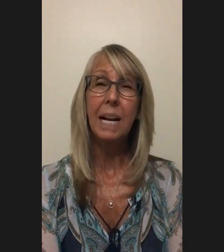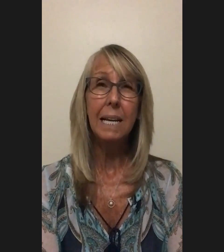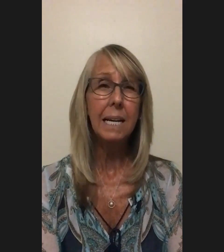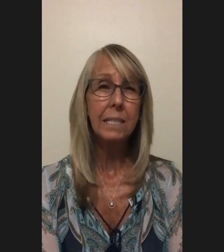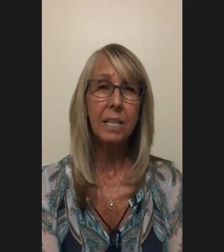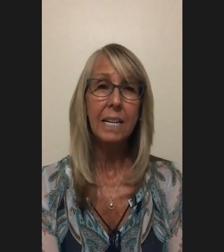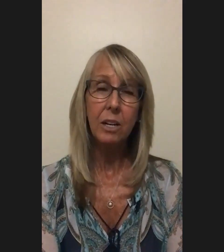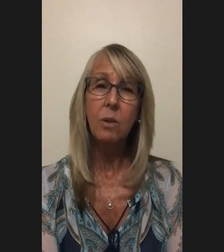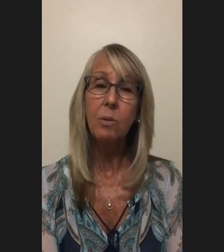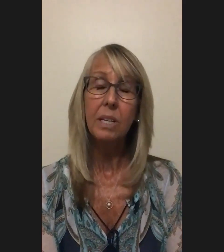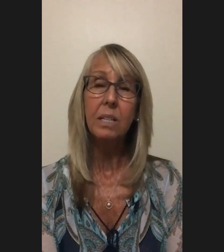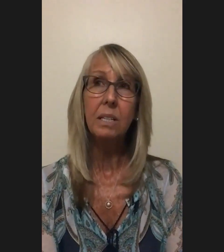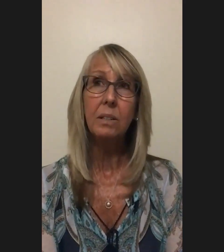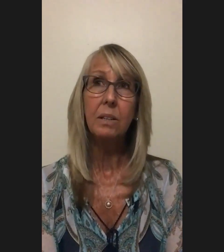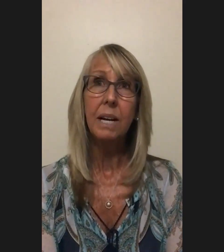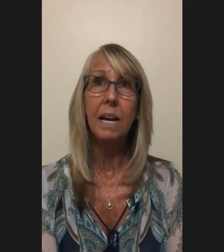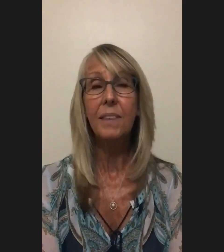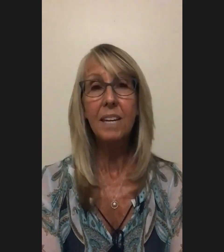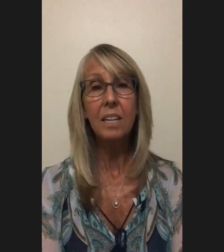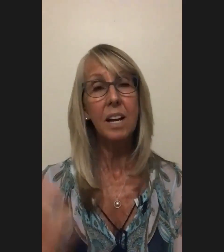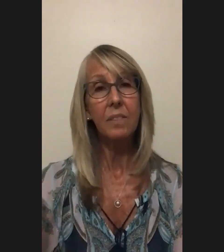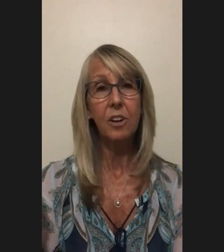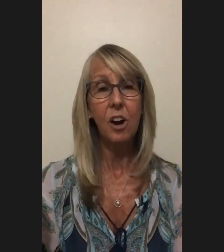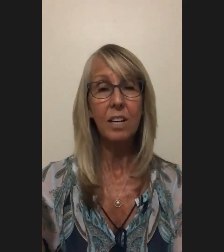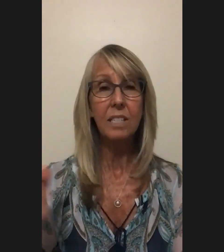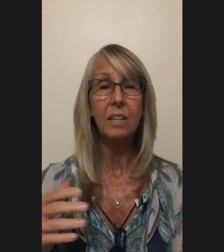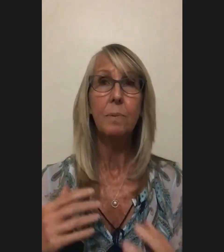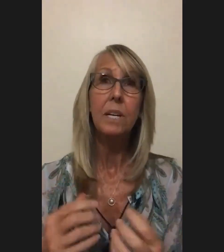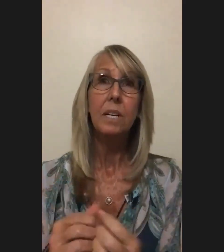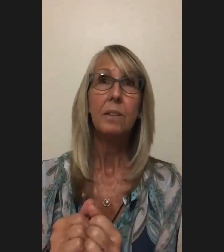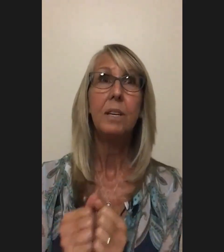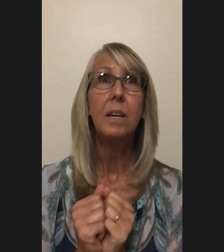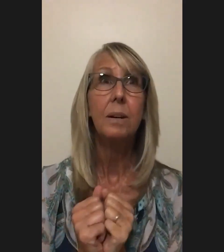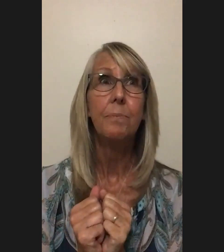but I and I know, I think it kind of the cost the,